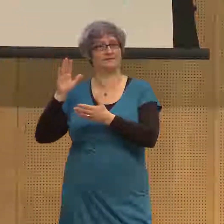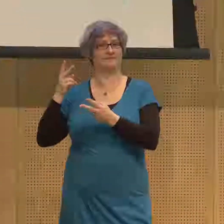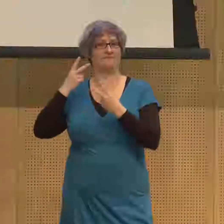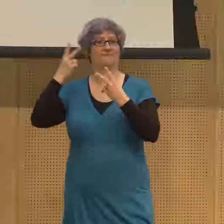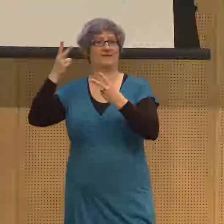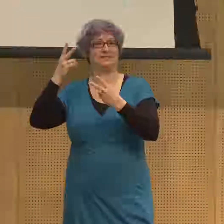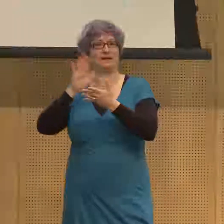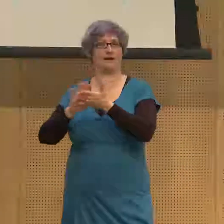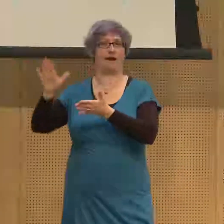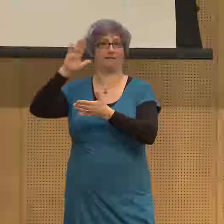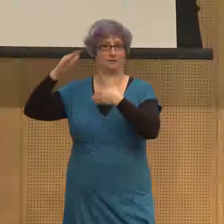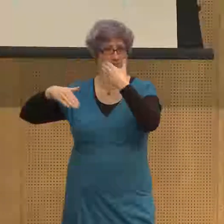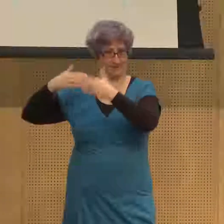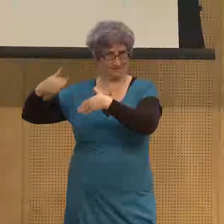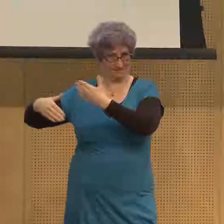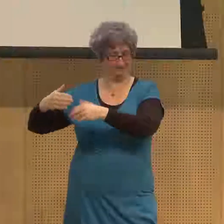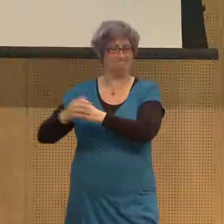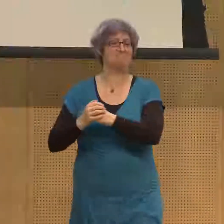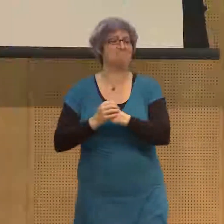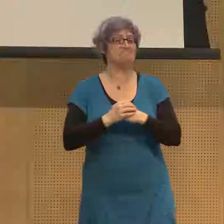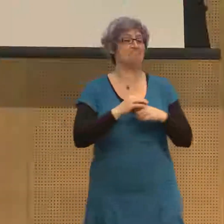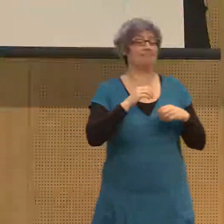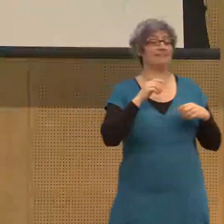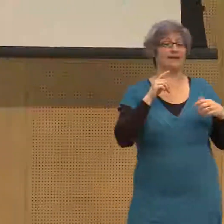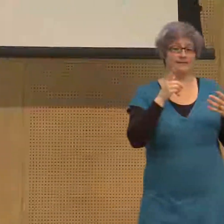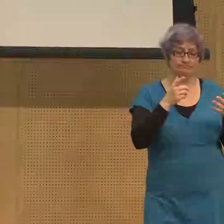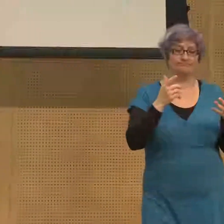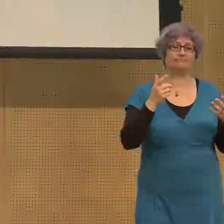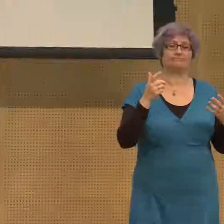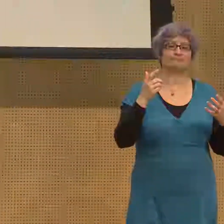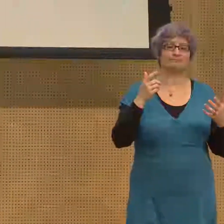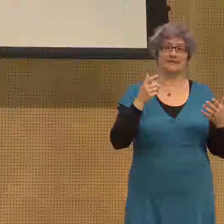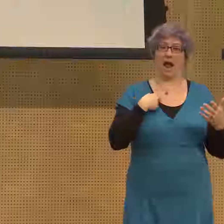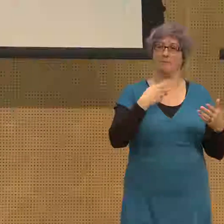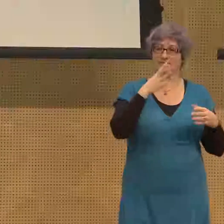I will discuss later about my and my father's trip